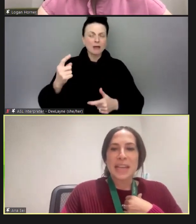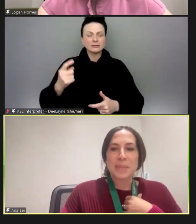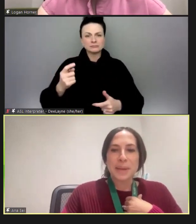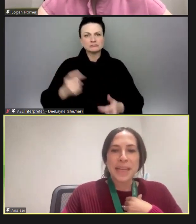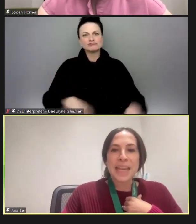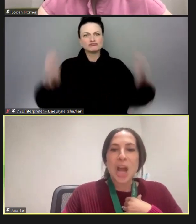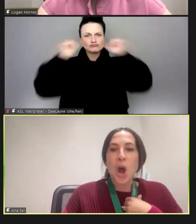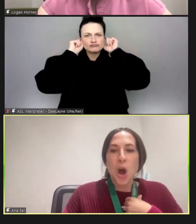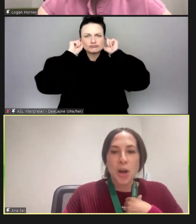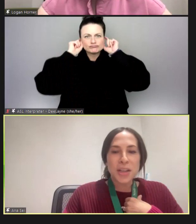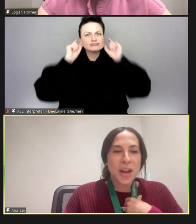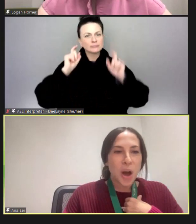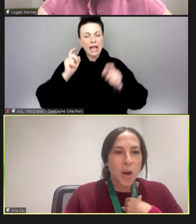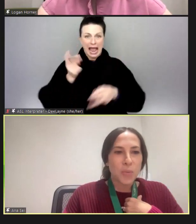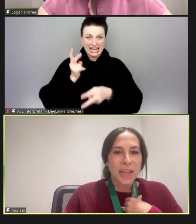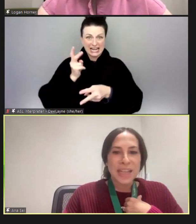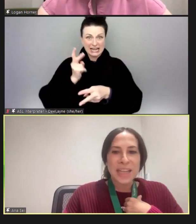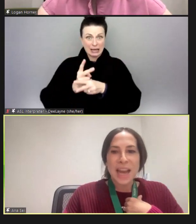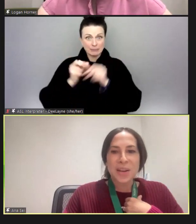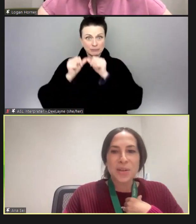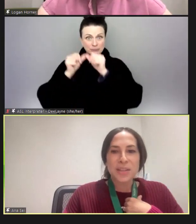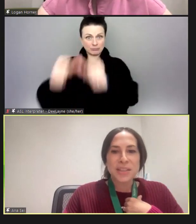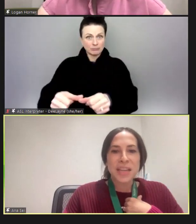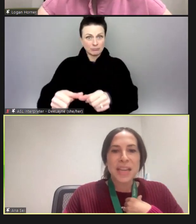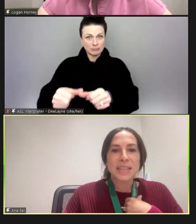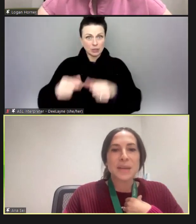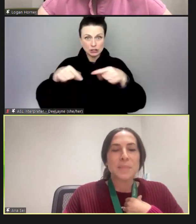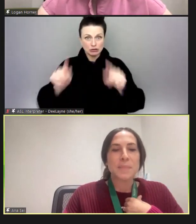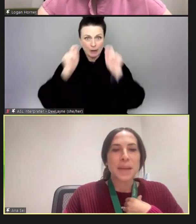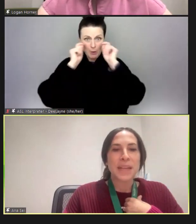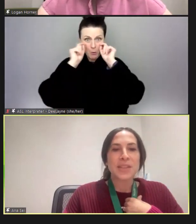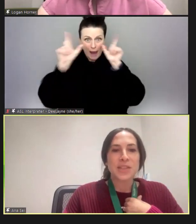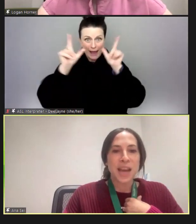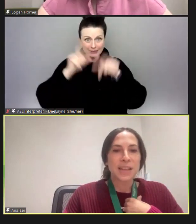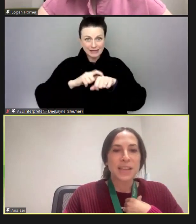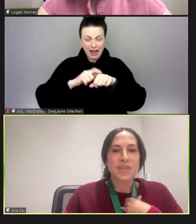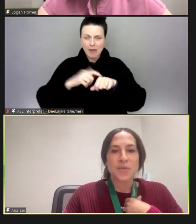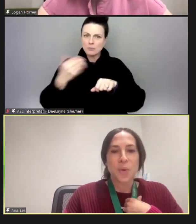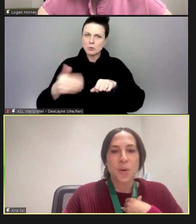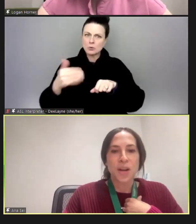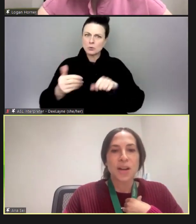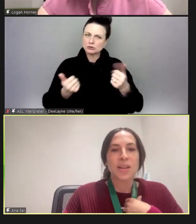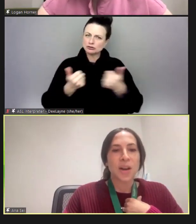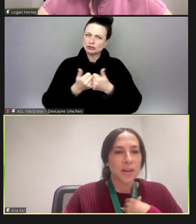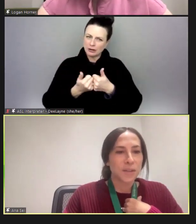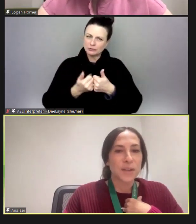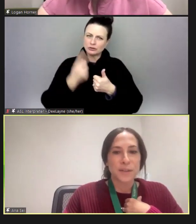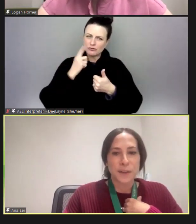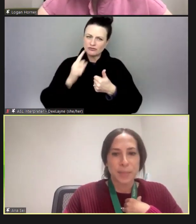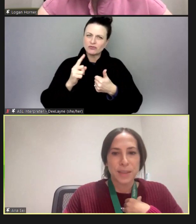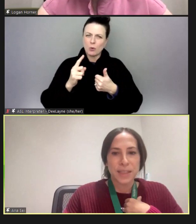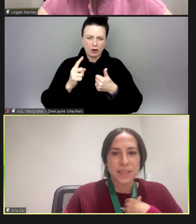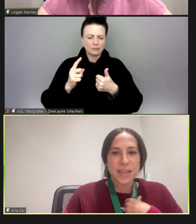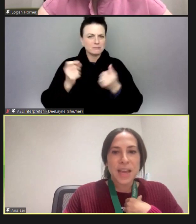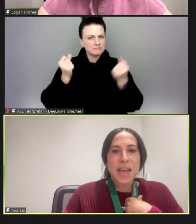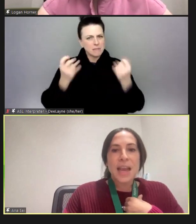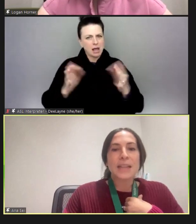keeping it on all waking hours is a big